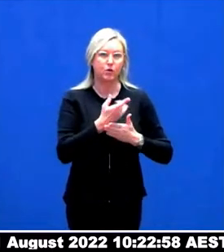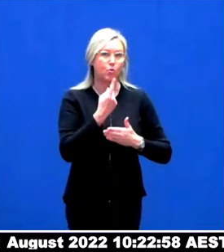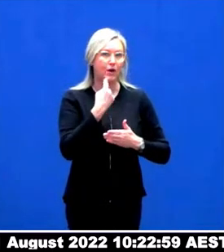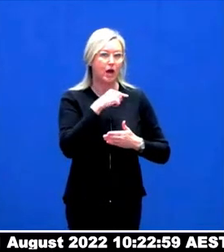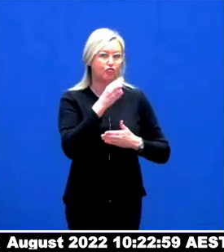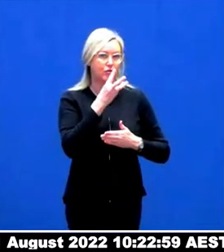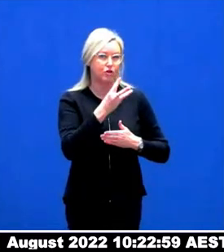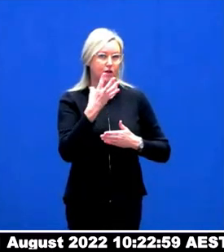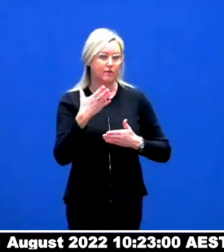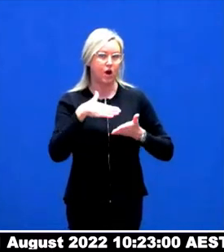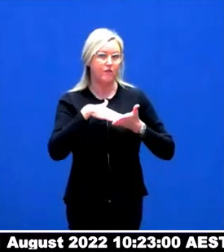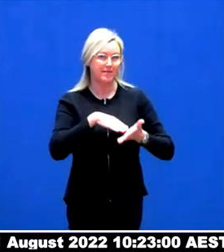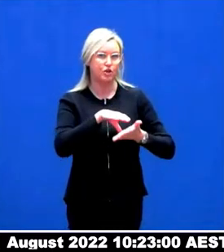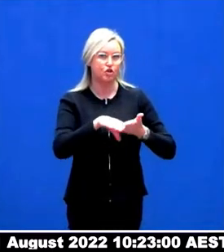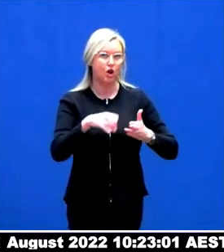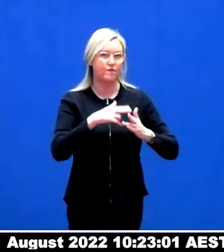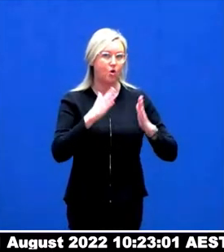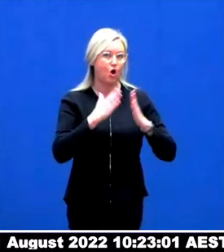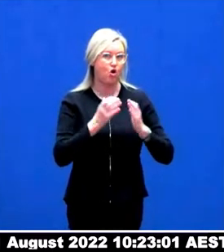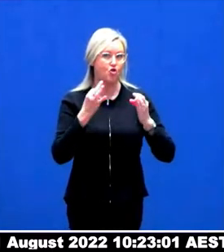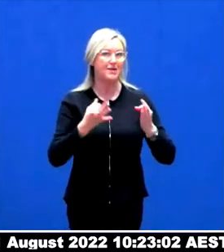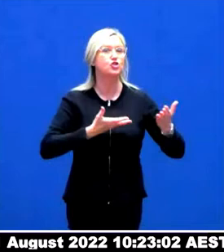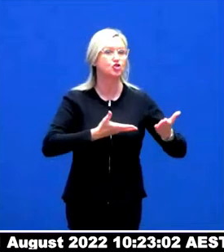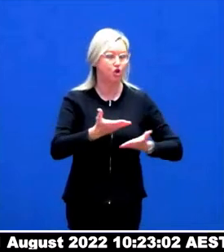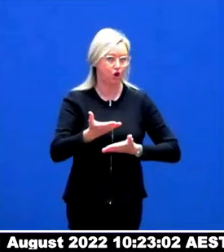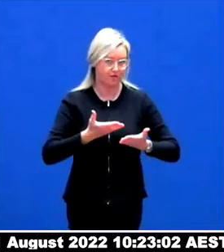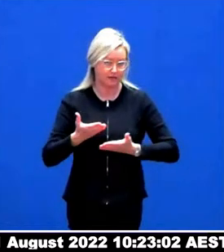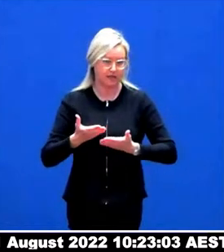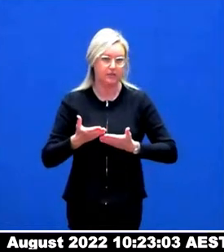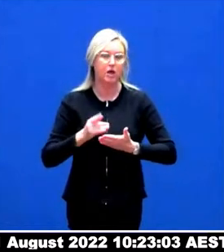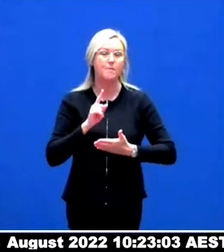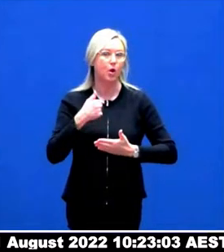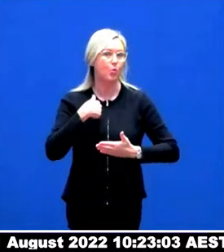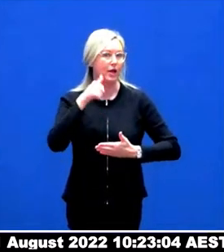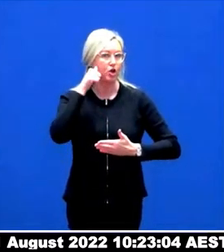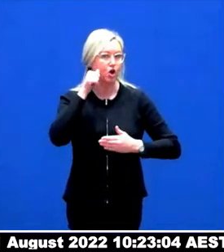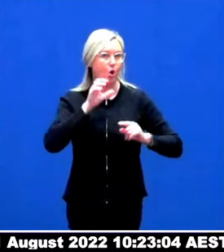million on homelessness services, we know that the states use about collectively around